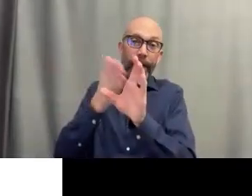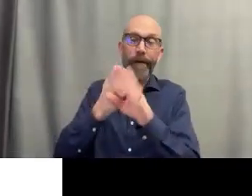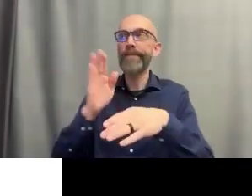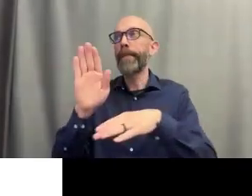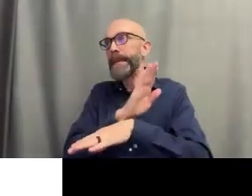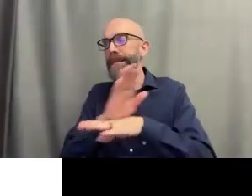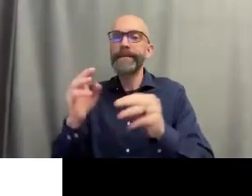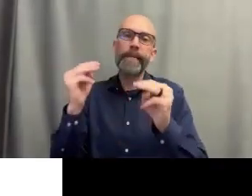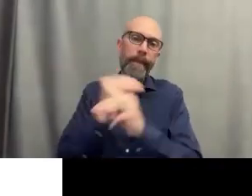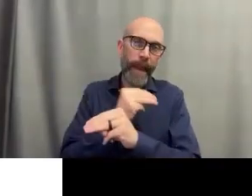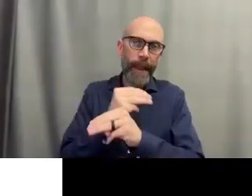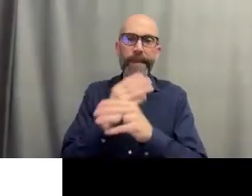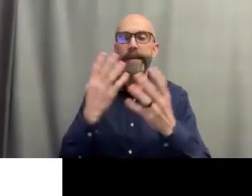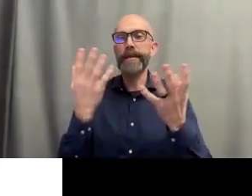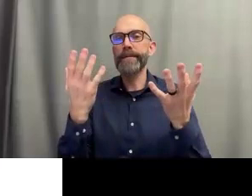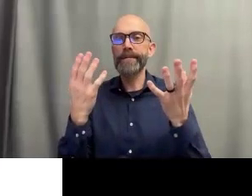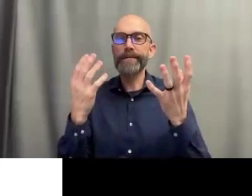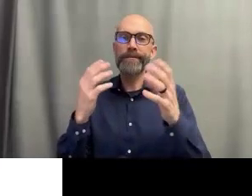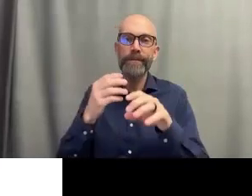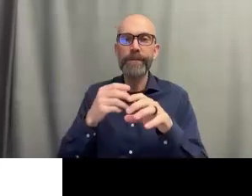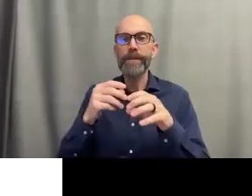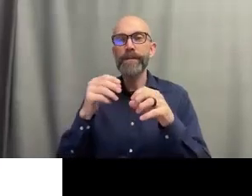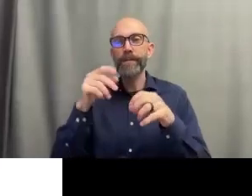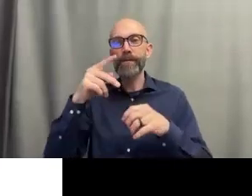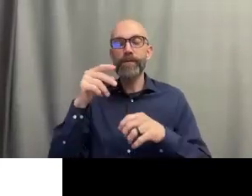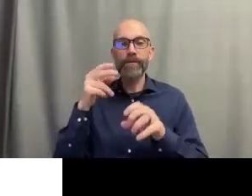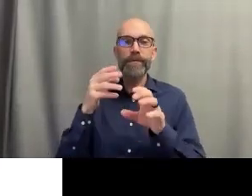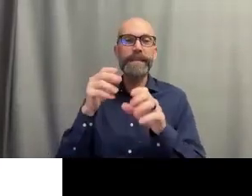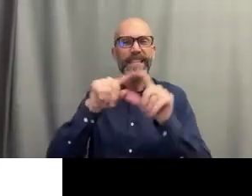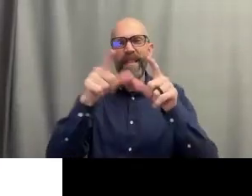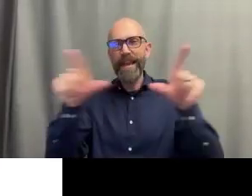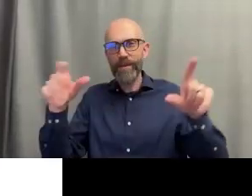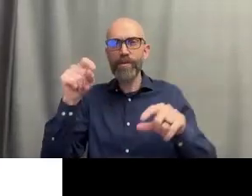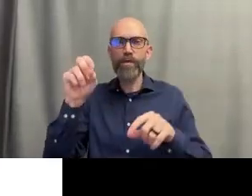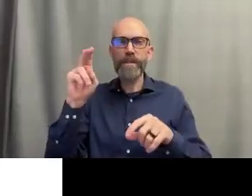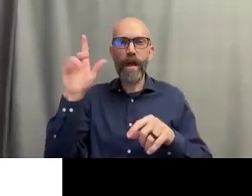sociology, different languages and also,